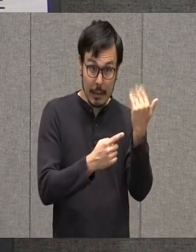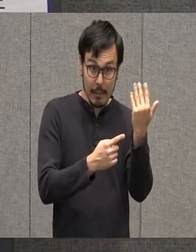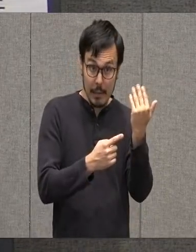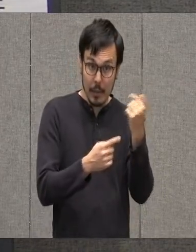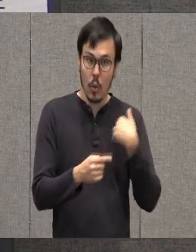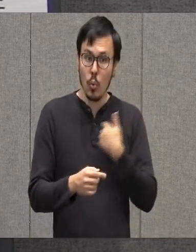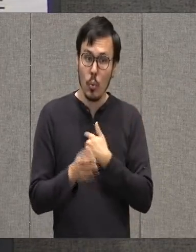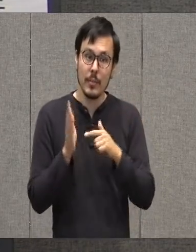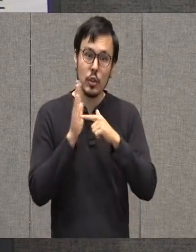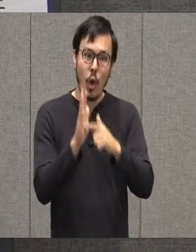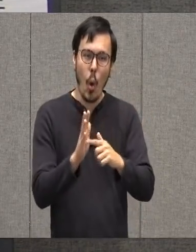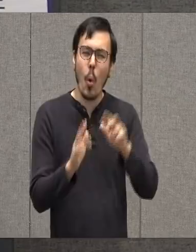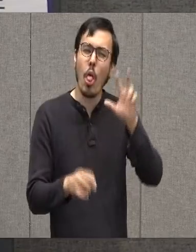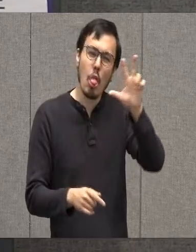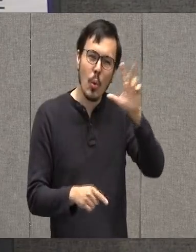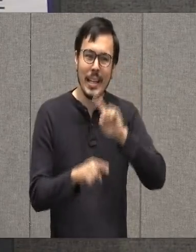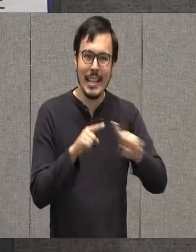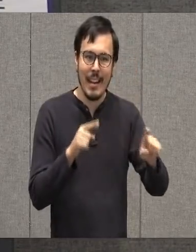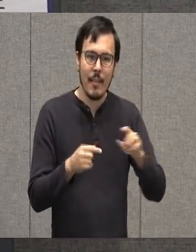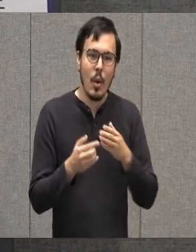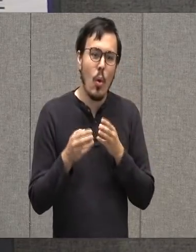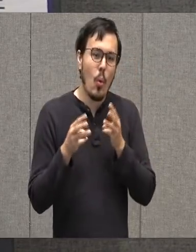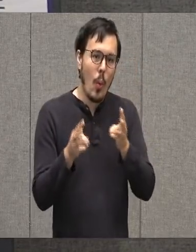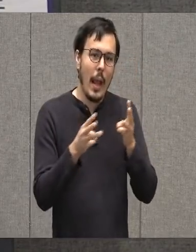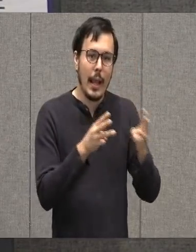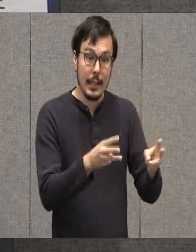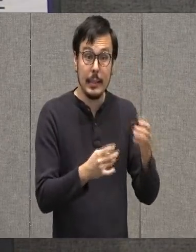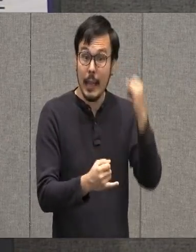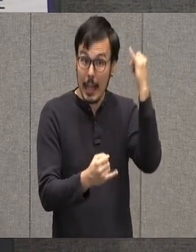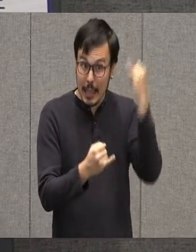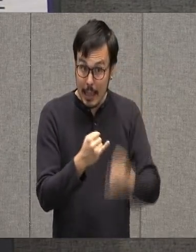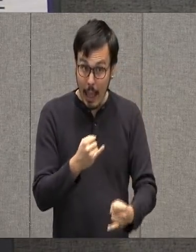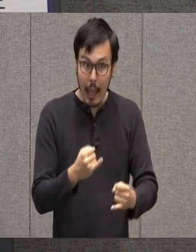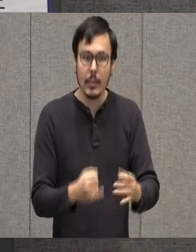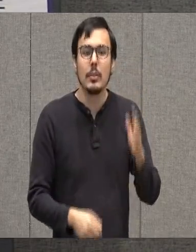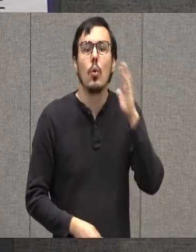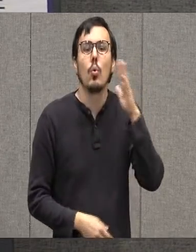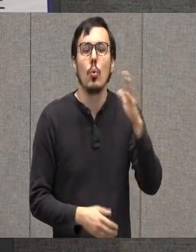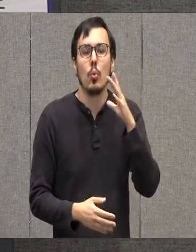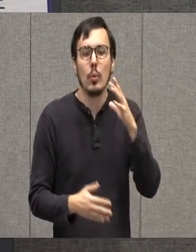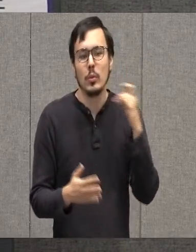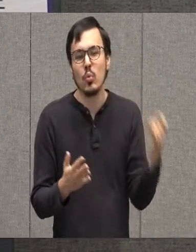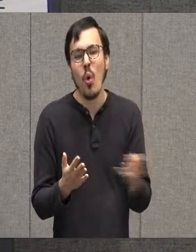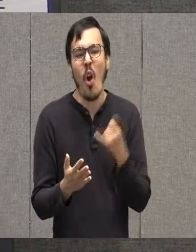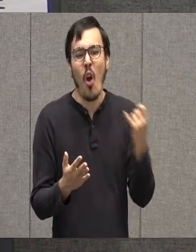Our last way is gonna be draw it. Now, you can draw anything you want.